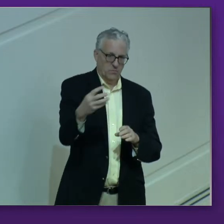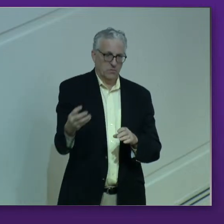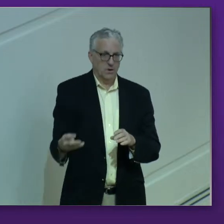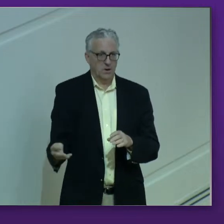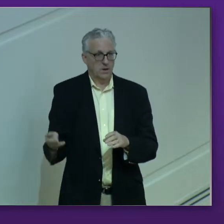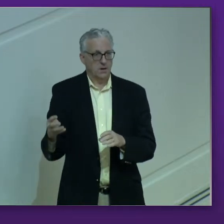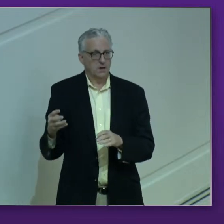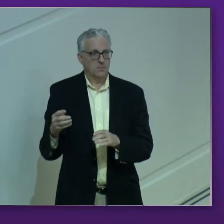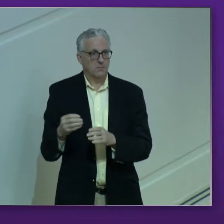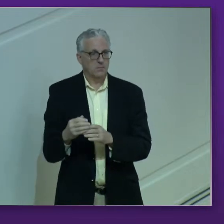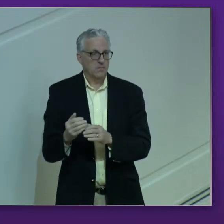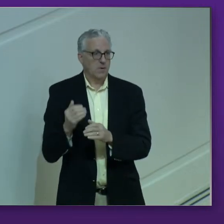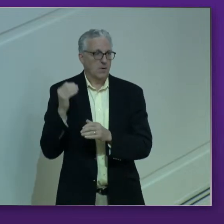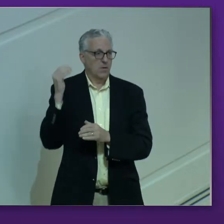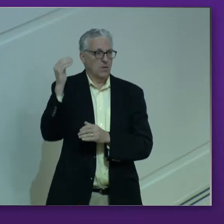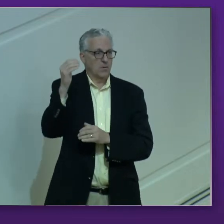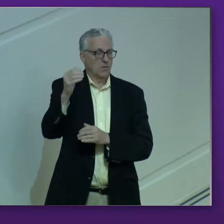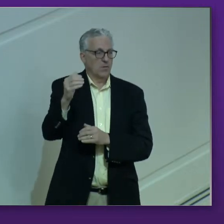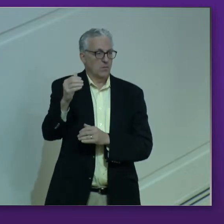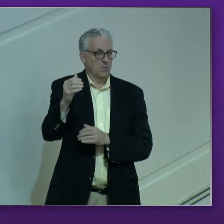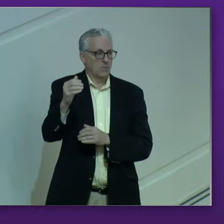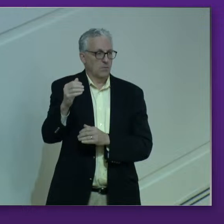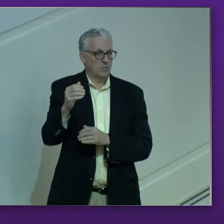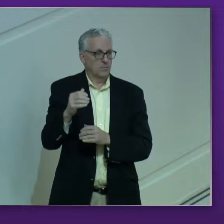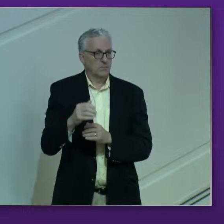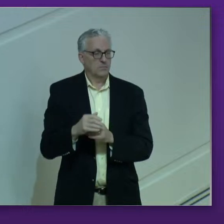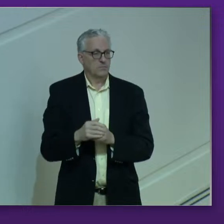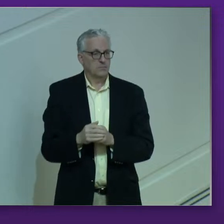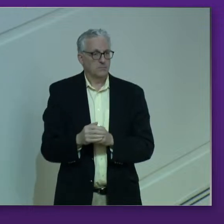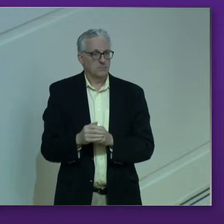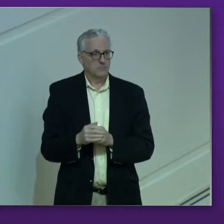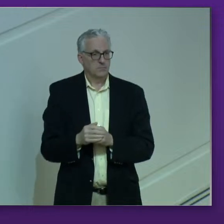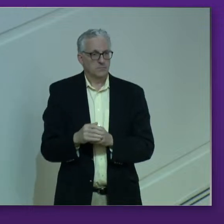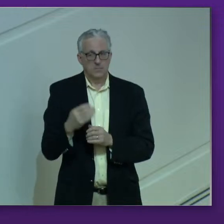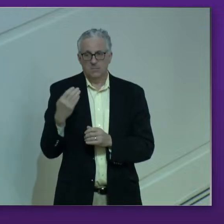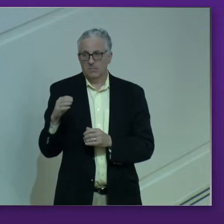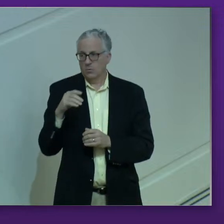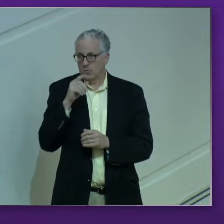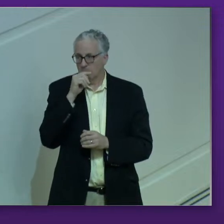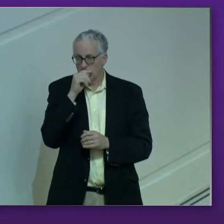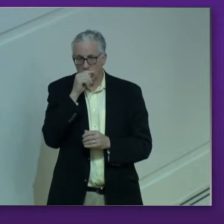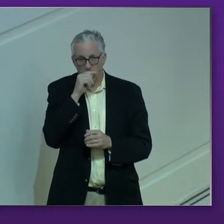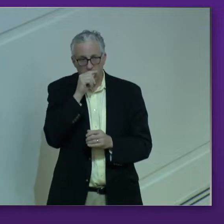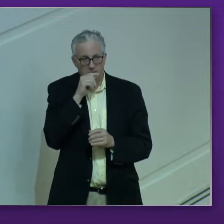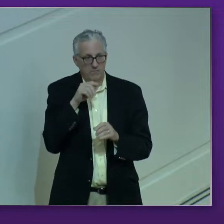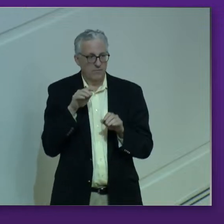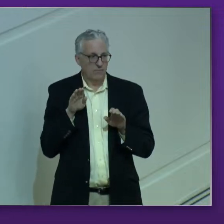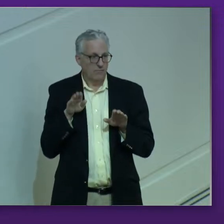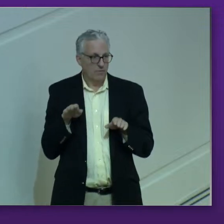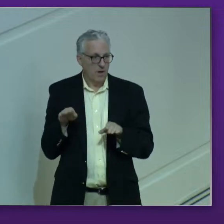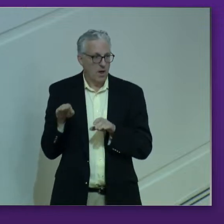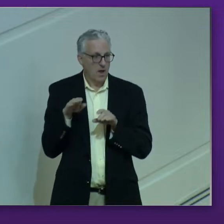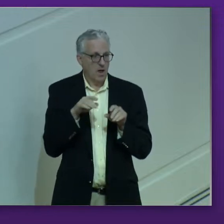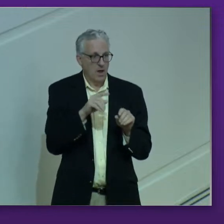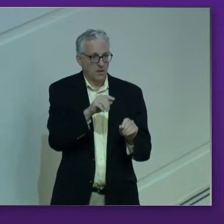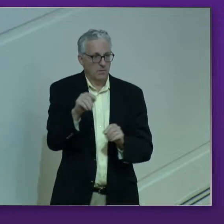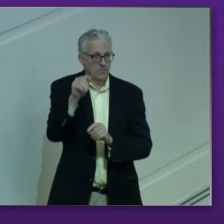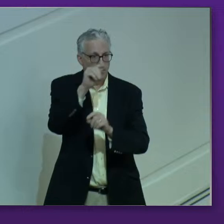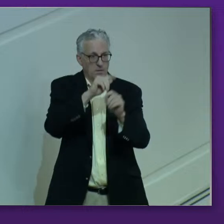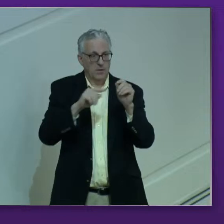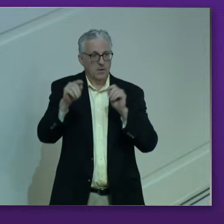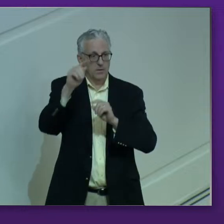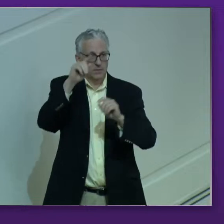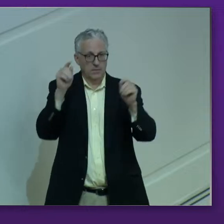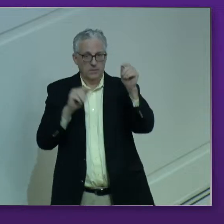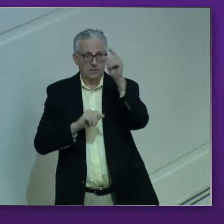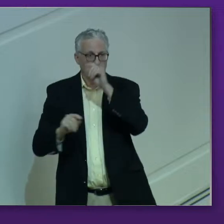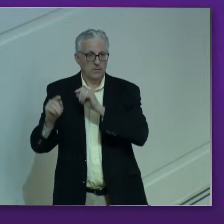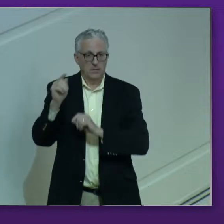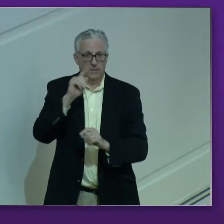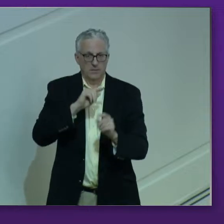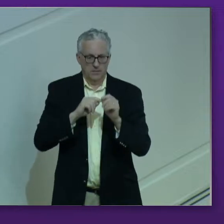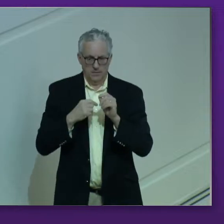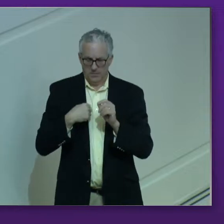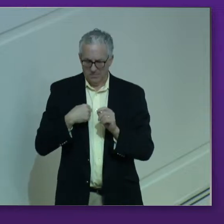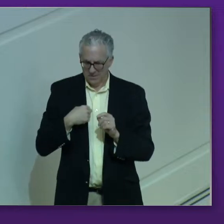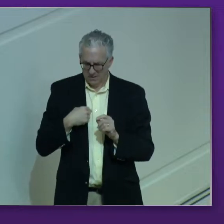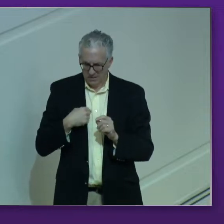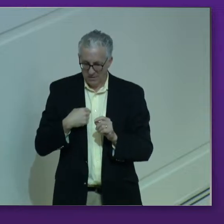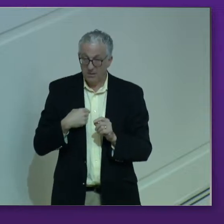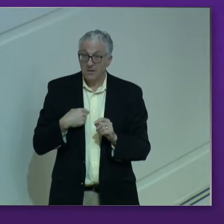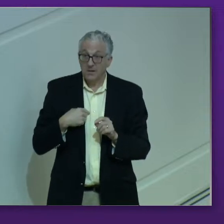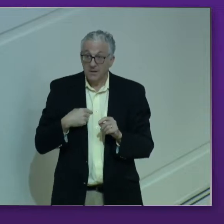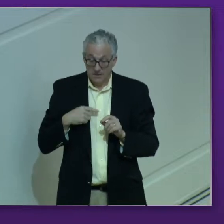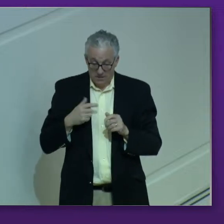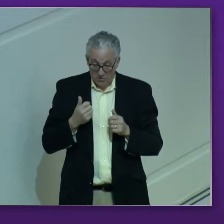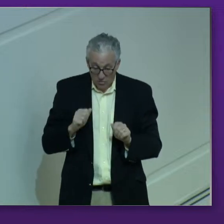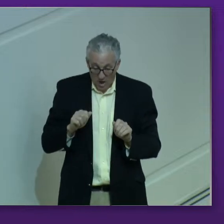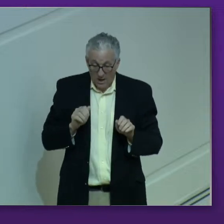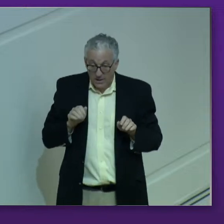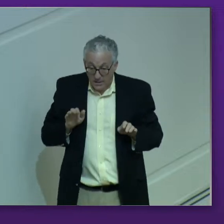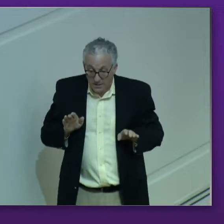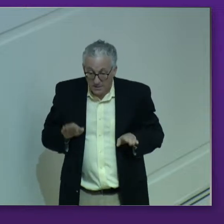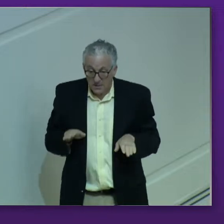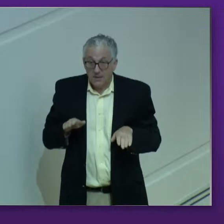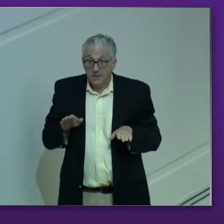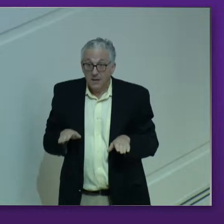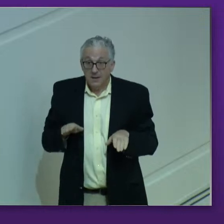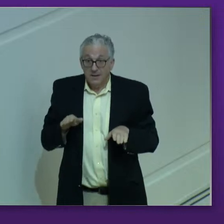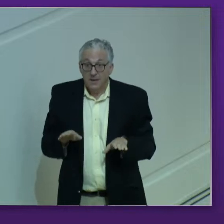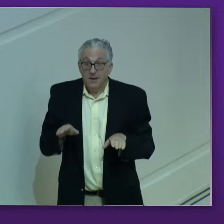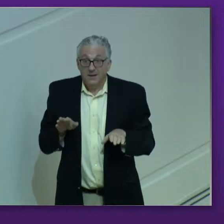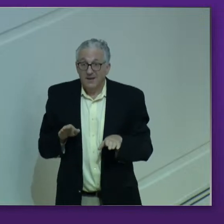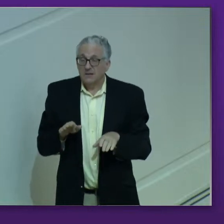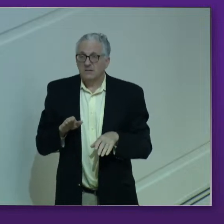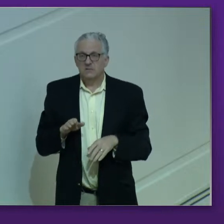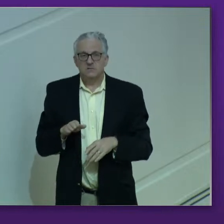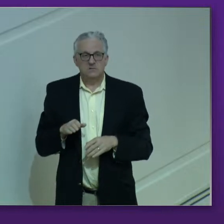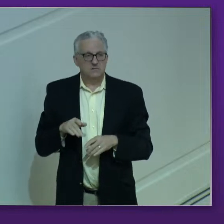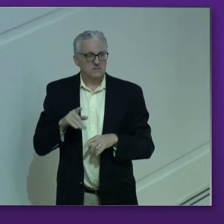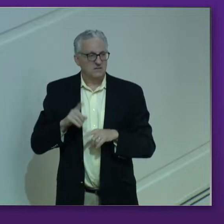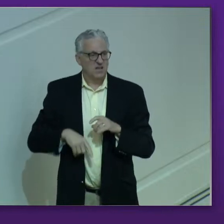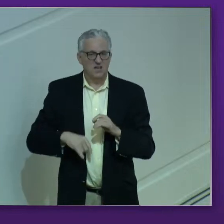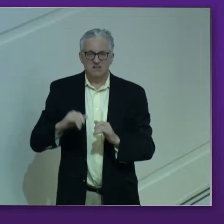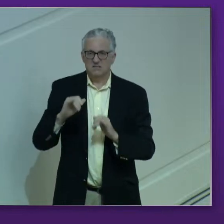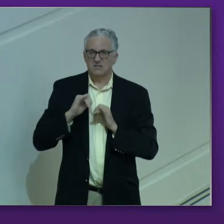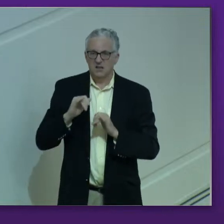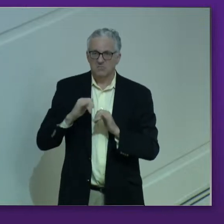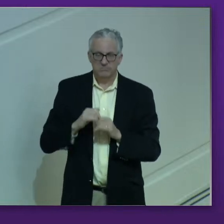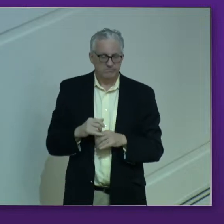SOMEWHERE OVER THE RAINBOW